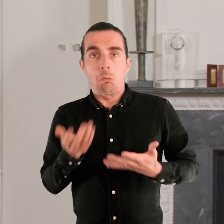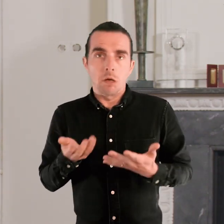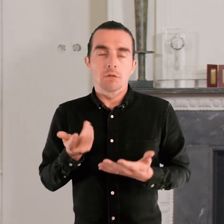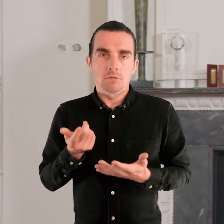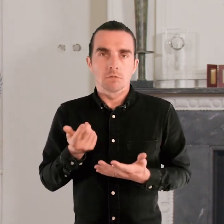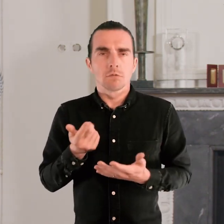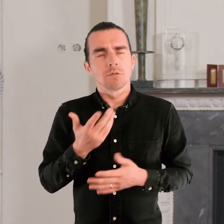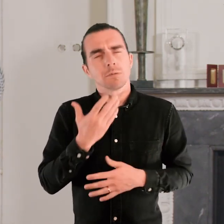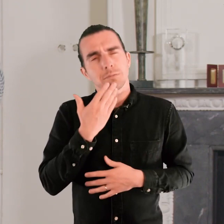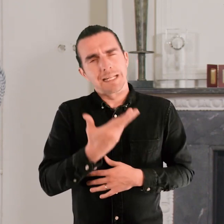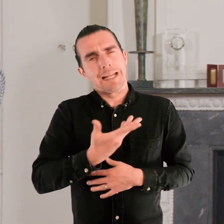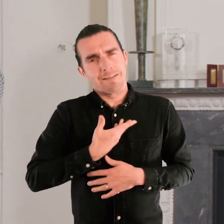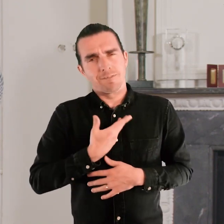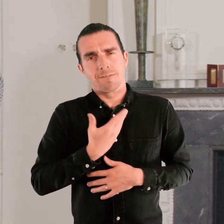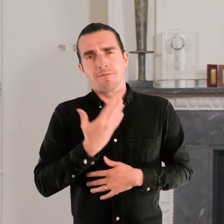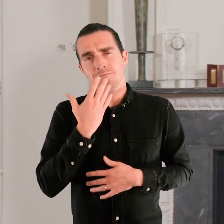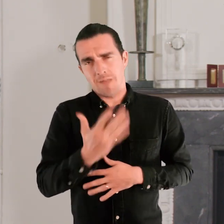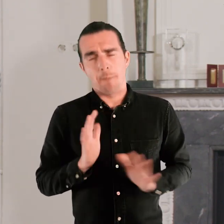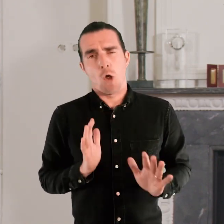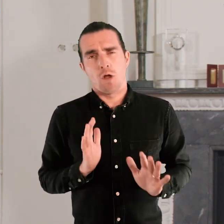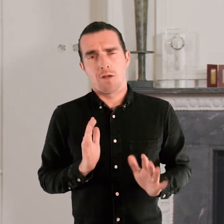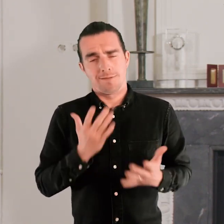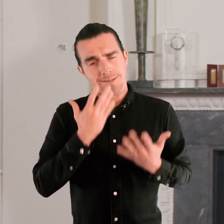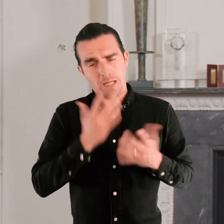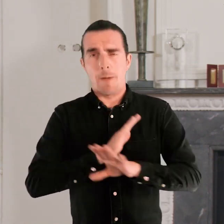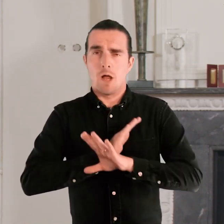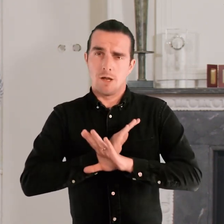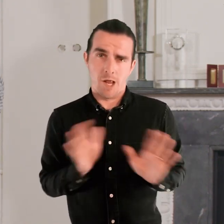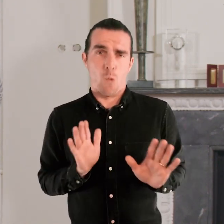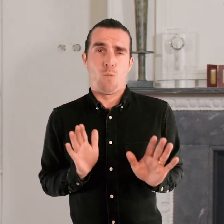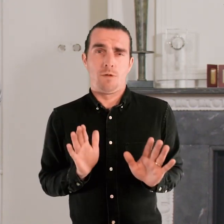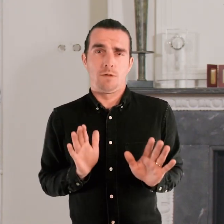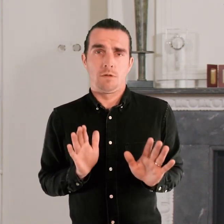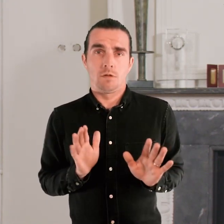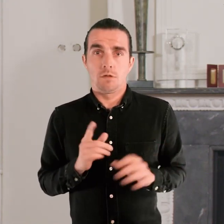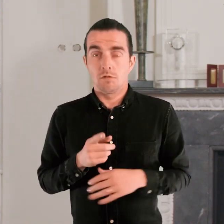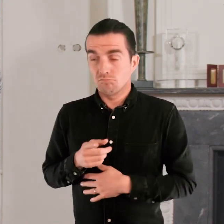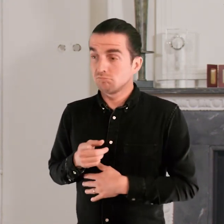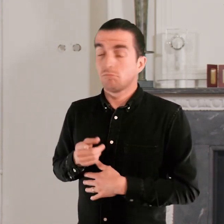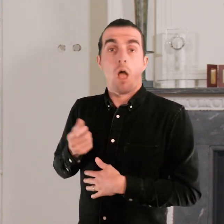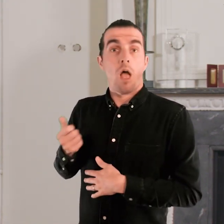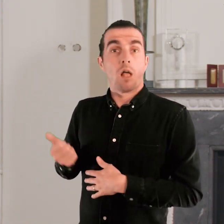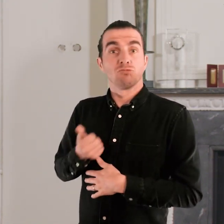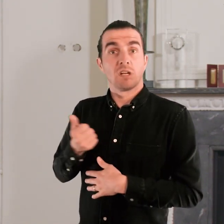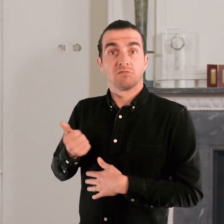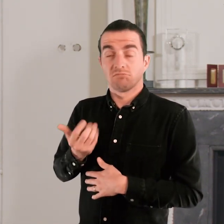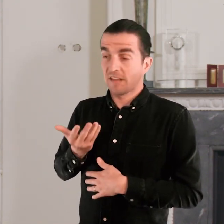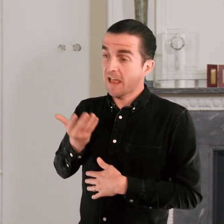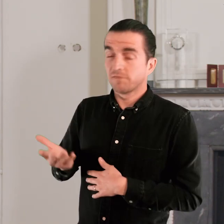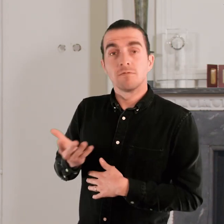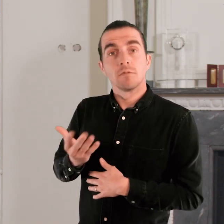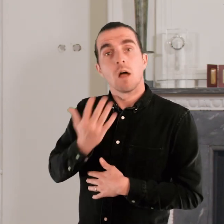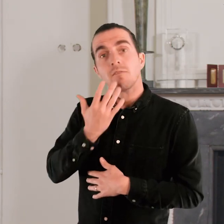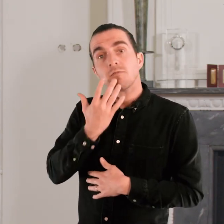So just give me what I ask for, just one fiver, not a tenner. And so, Higgins gives him the fiver.